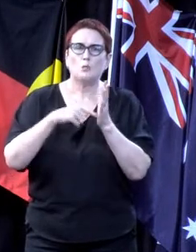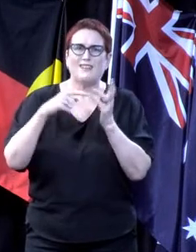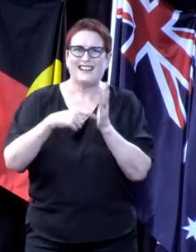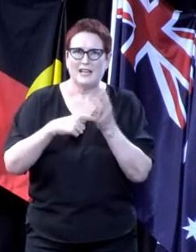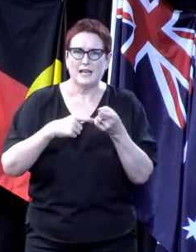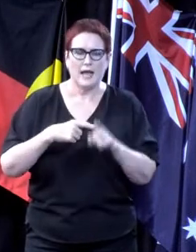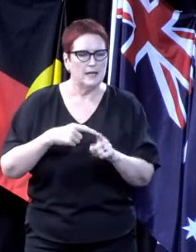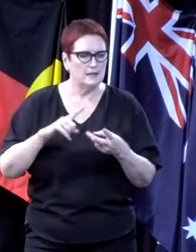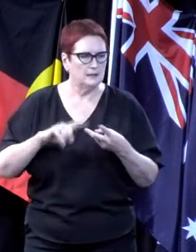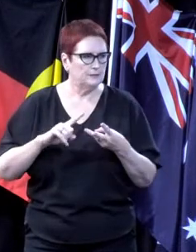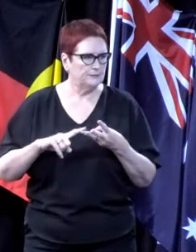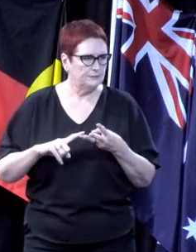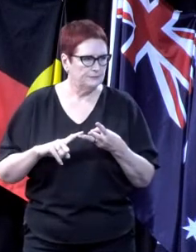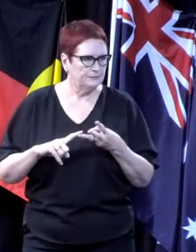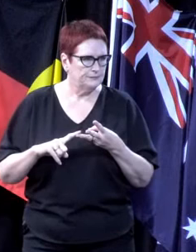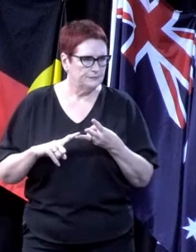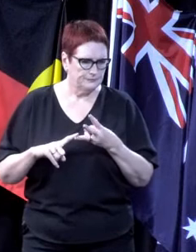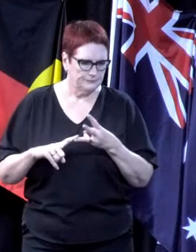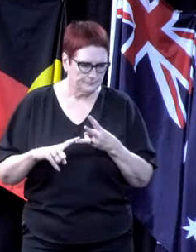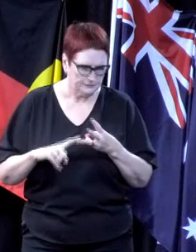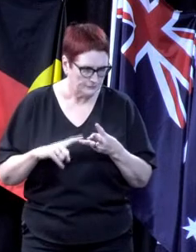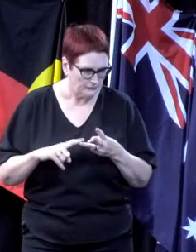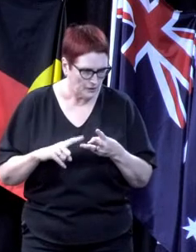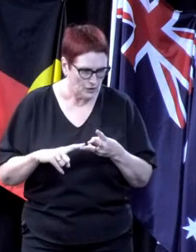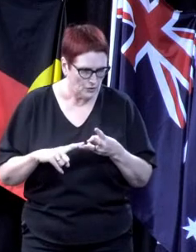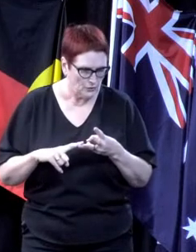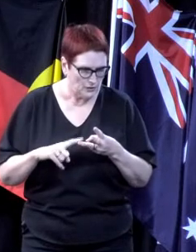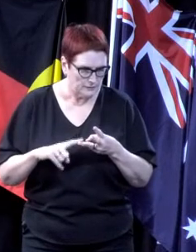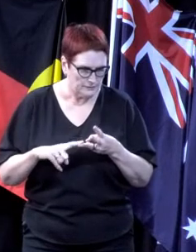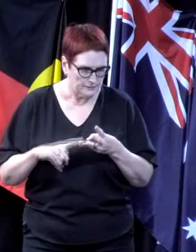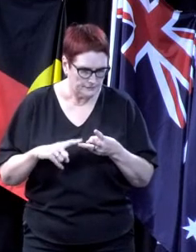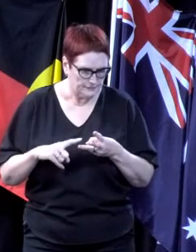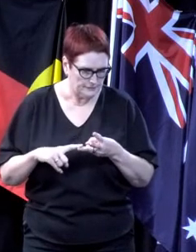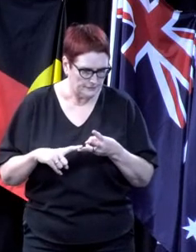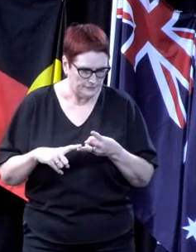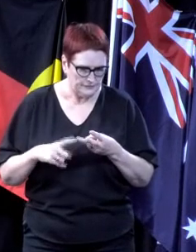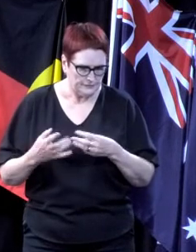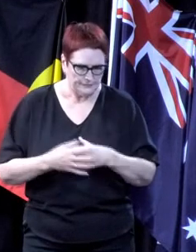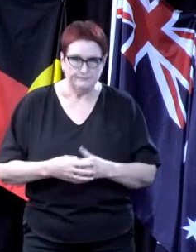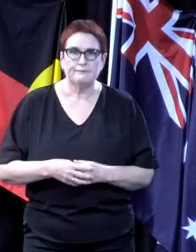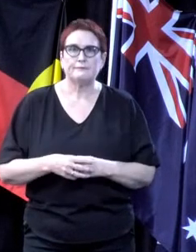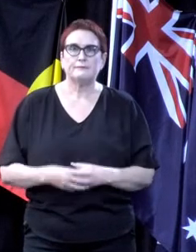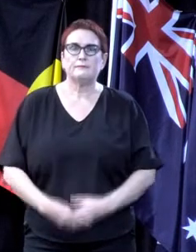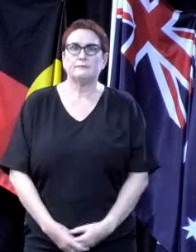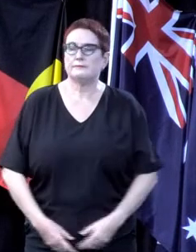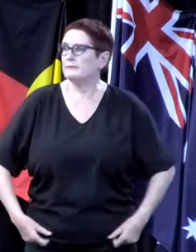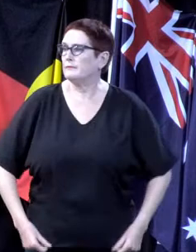Thank you very much for your attendance. You each, of course, can take the oath or affirmation as you wish.